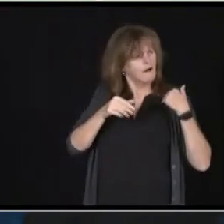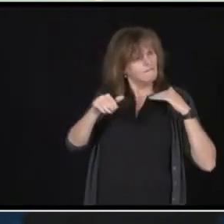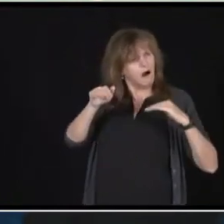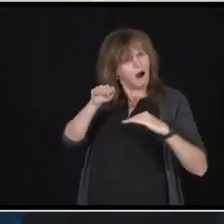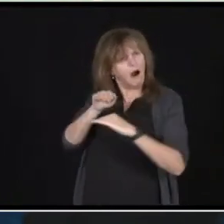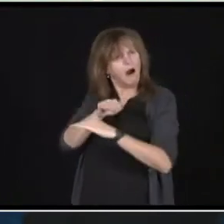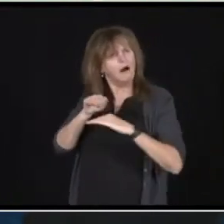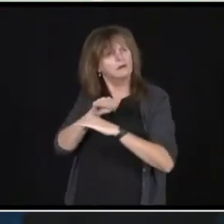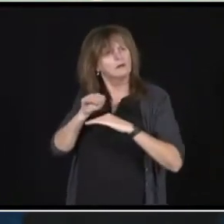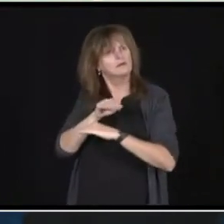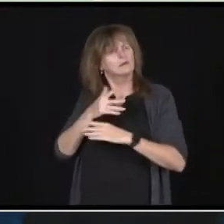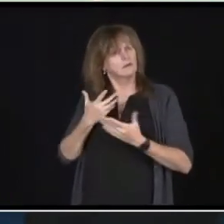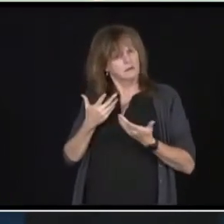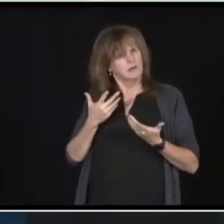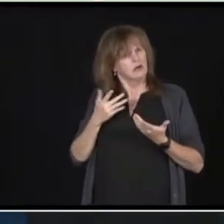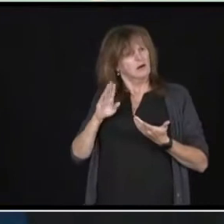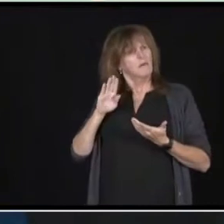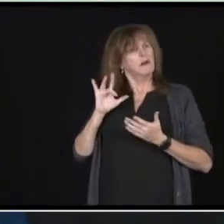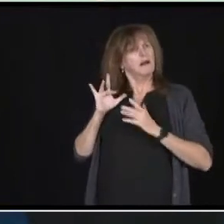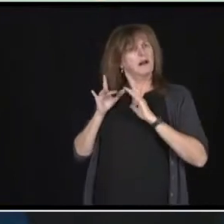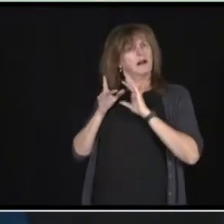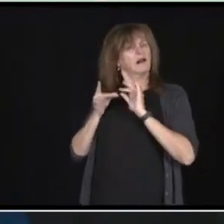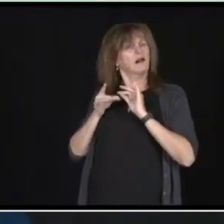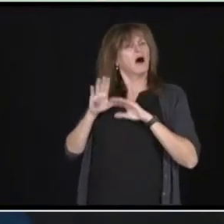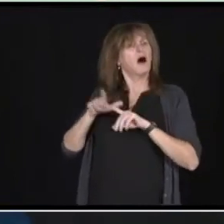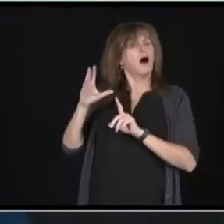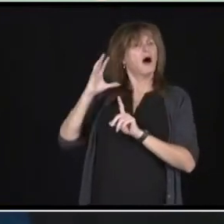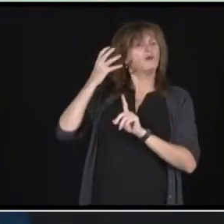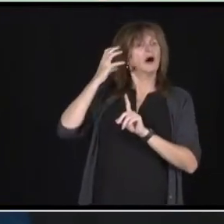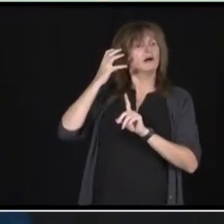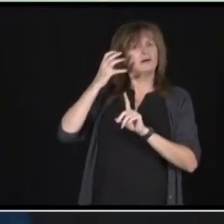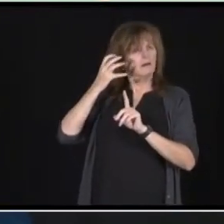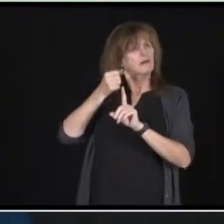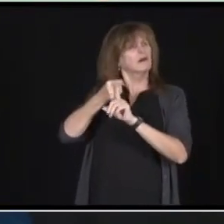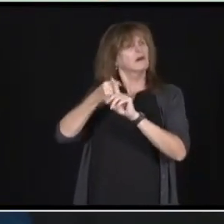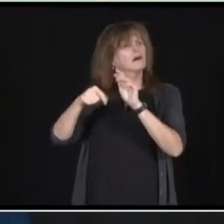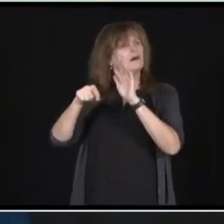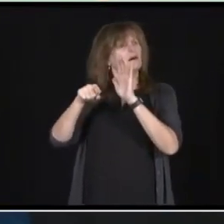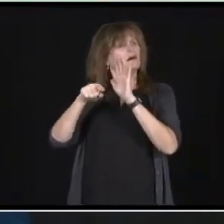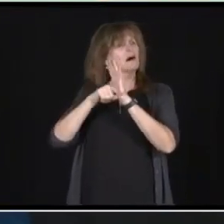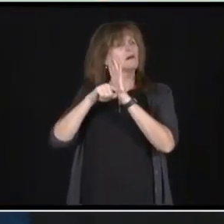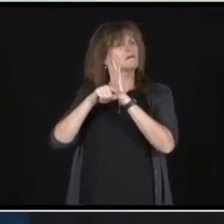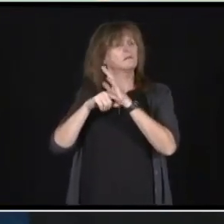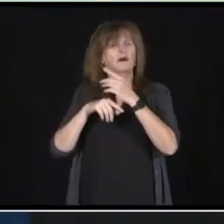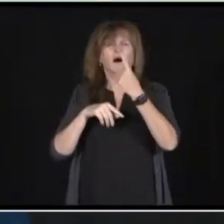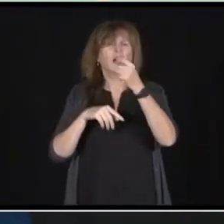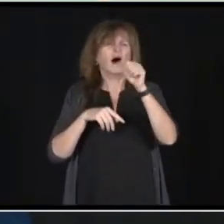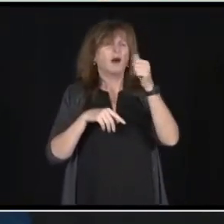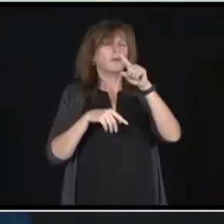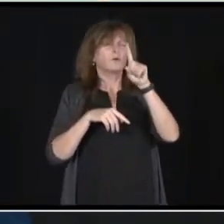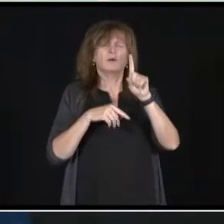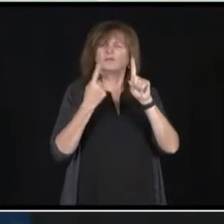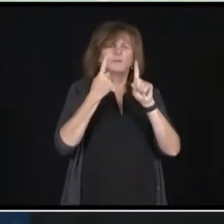And I think they'll mentioned this on the air, this is the consequences when I had a question from somebody in Ottawa.